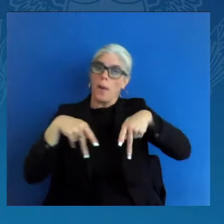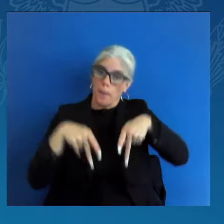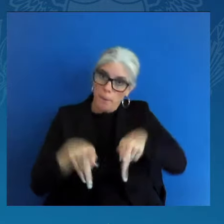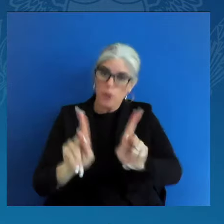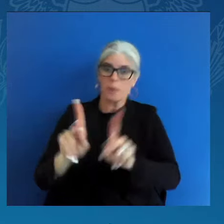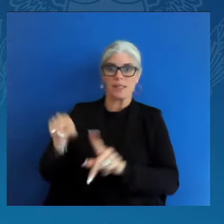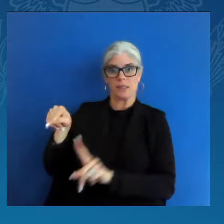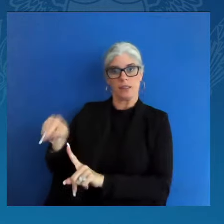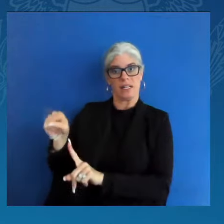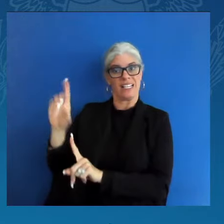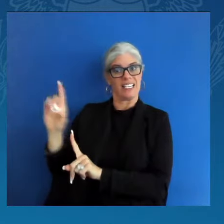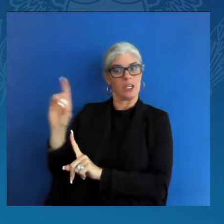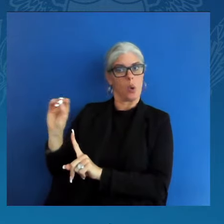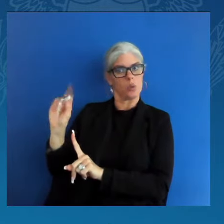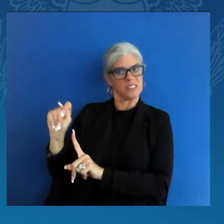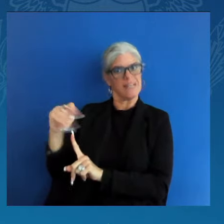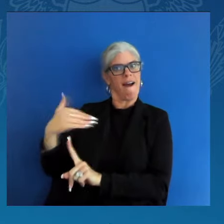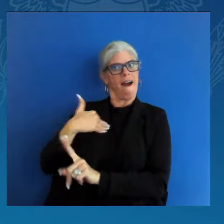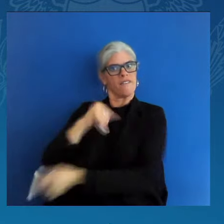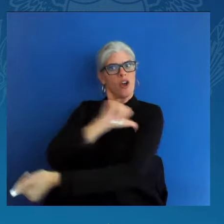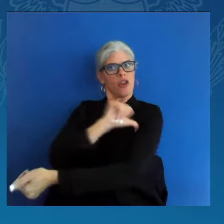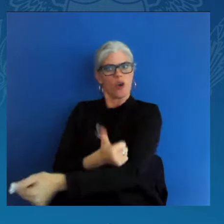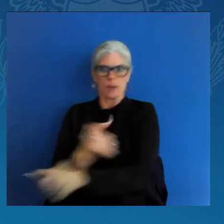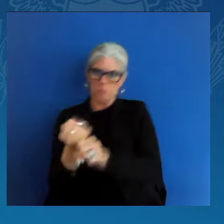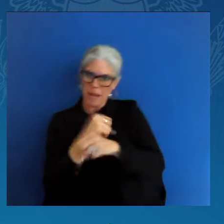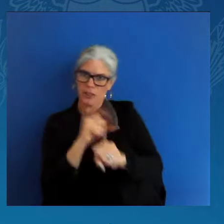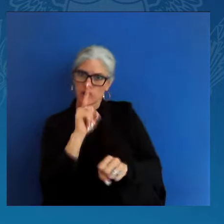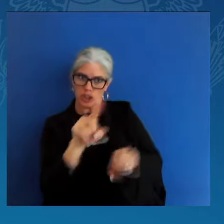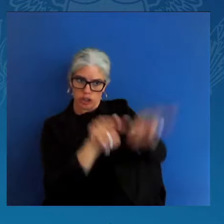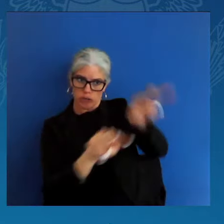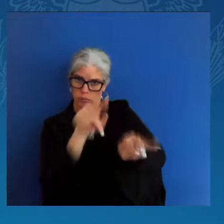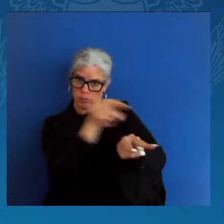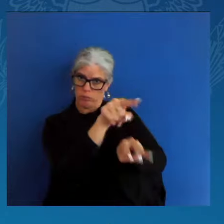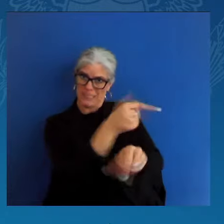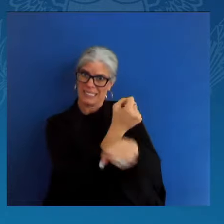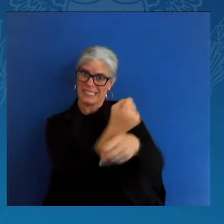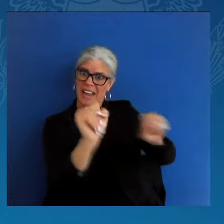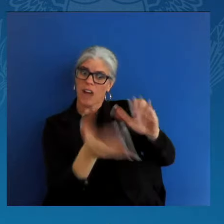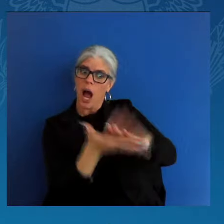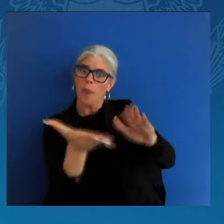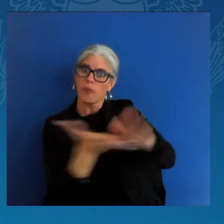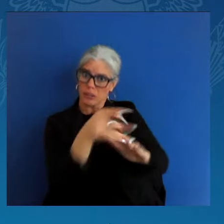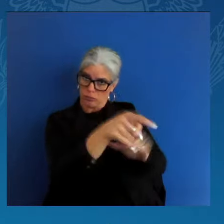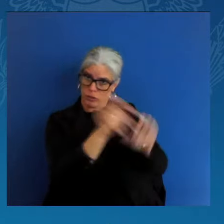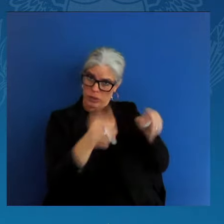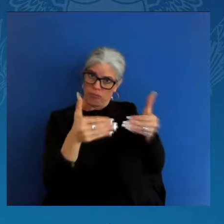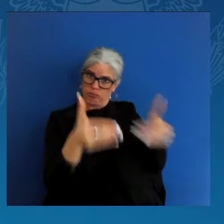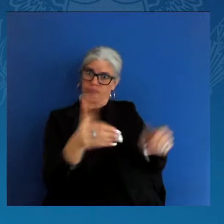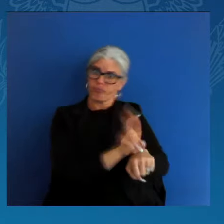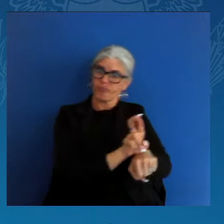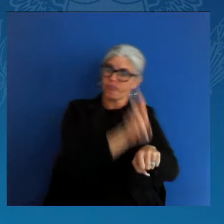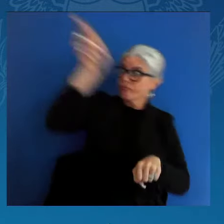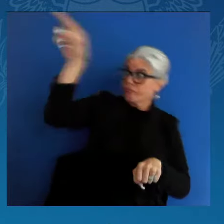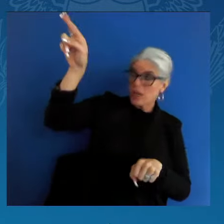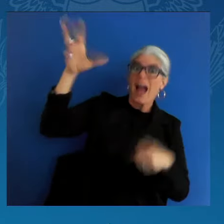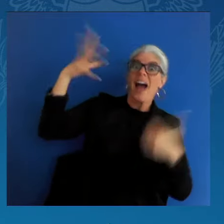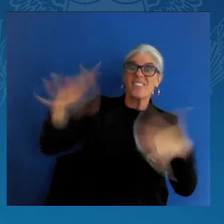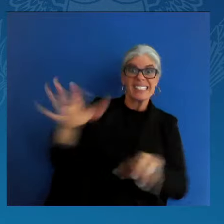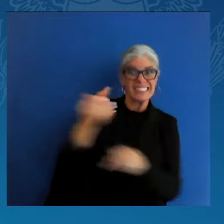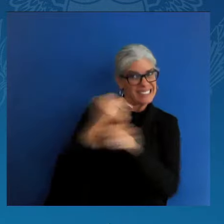Earth reentry and human spaceflight. DOT and Commerce will work collaboratively to ensure the safe operations of commercial human spaceflight